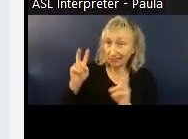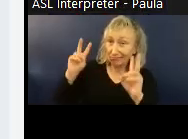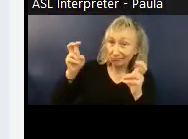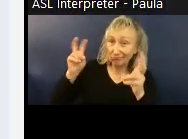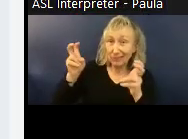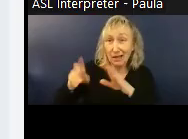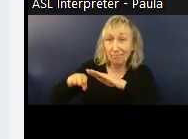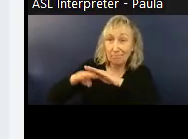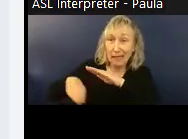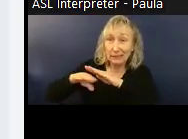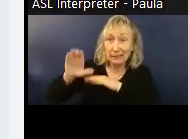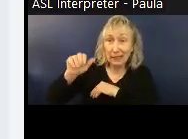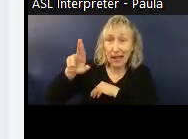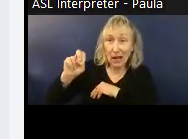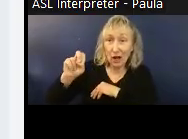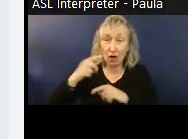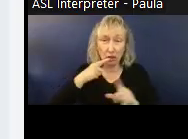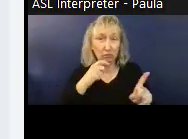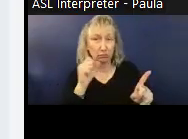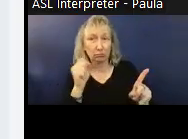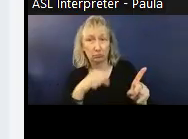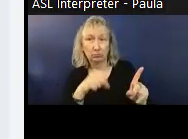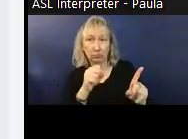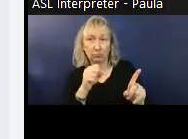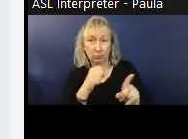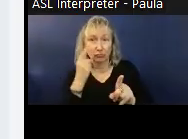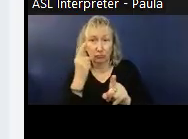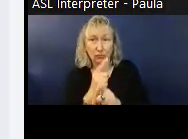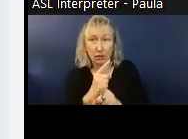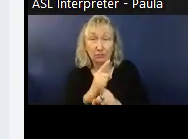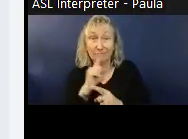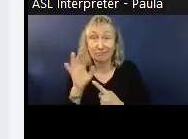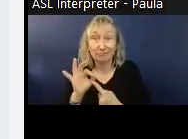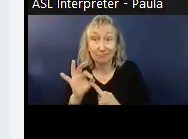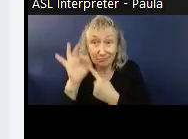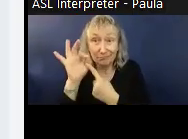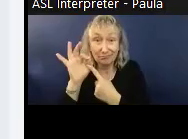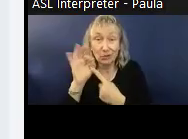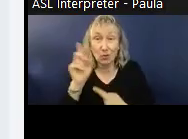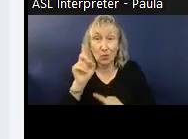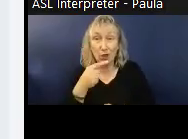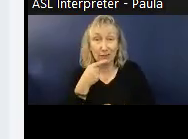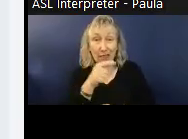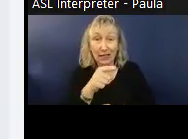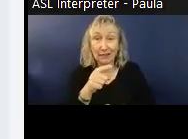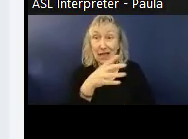That's what I thought. All right, yeah, providing A and you know, particularly the and providing a safe